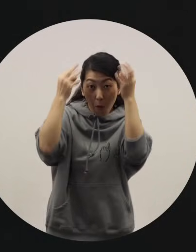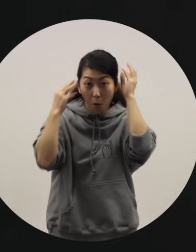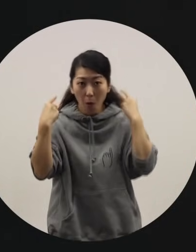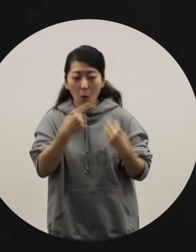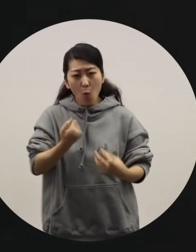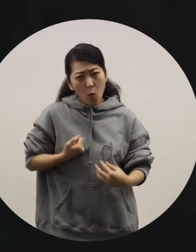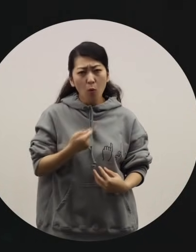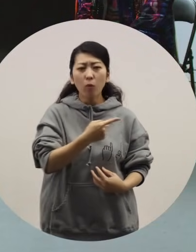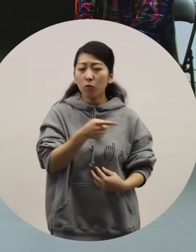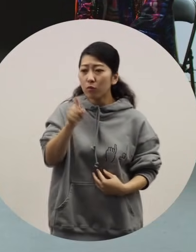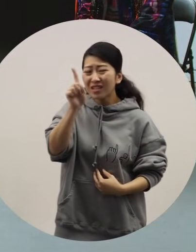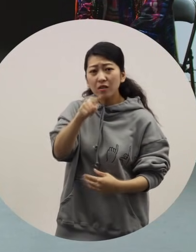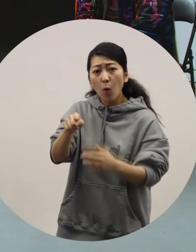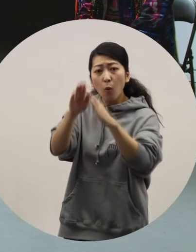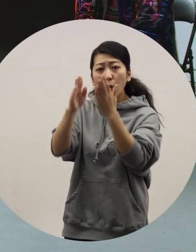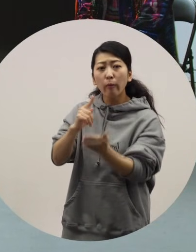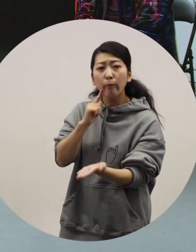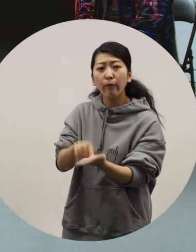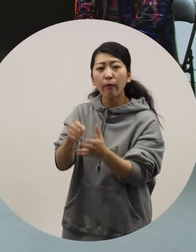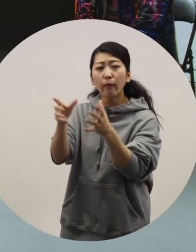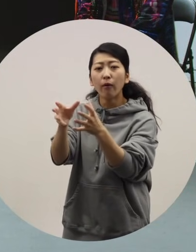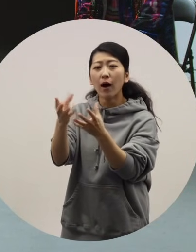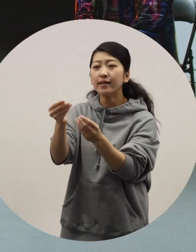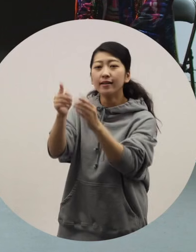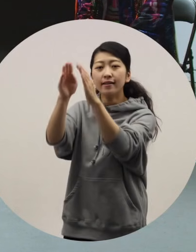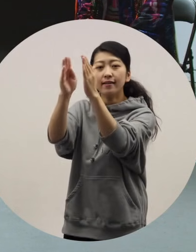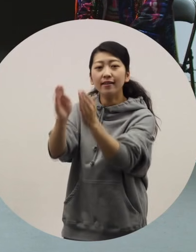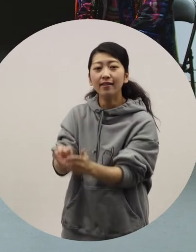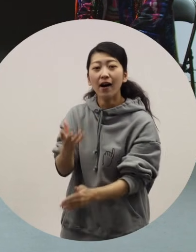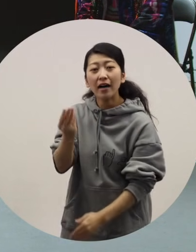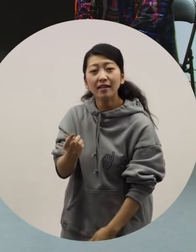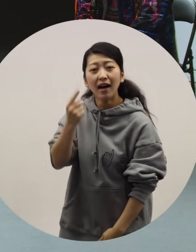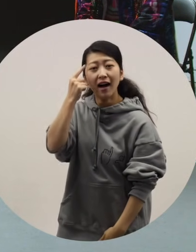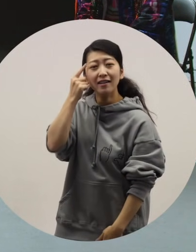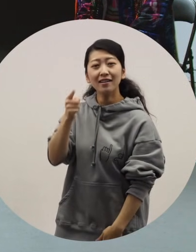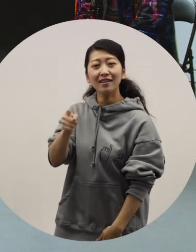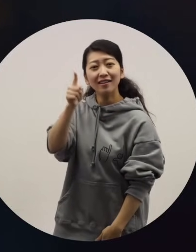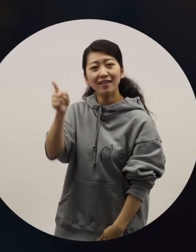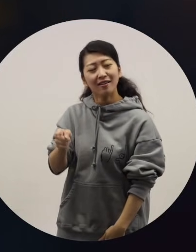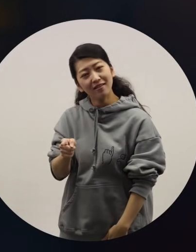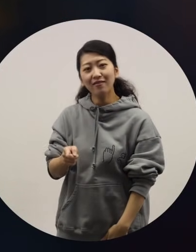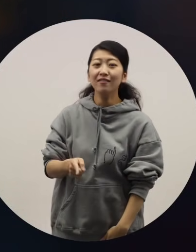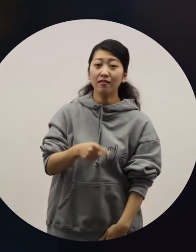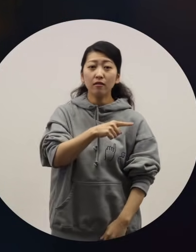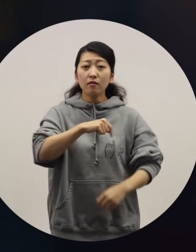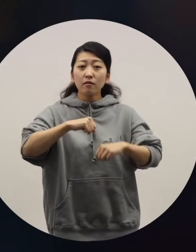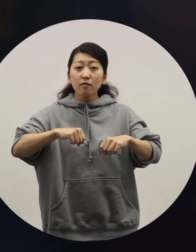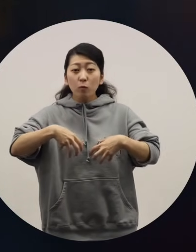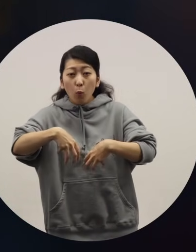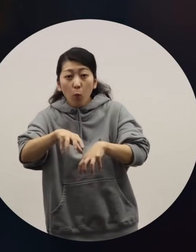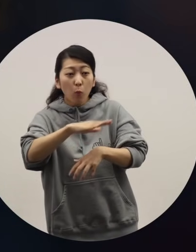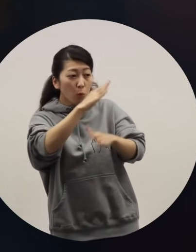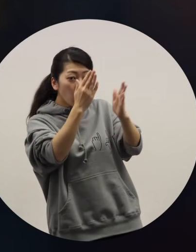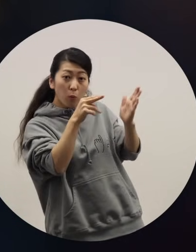Meanwhile, I think only humans strangely try to fit a mold. Looking at all living creatures,